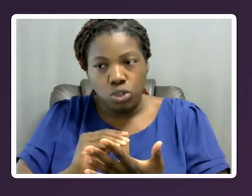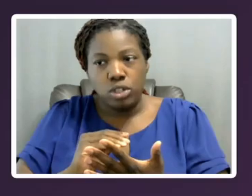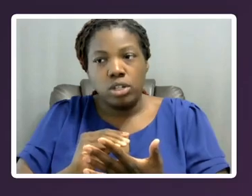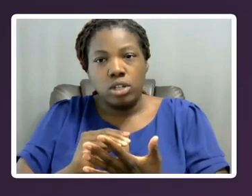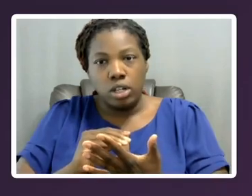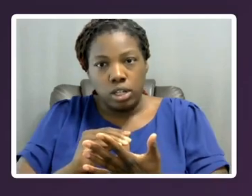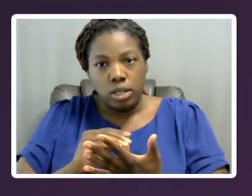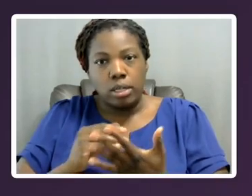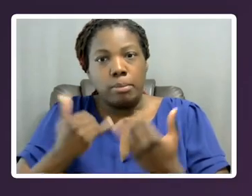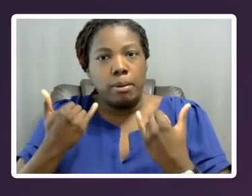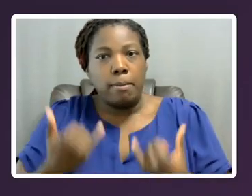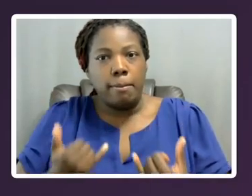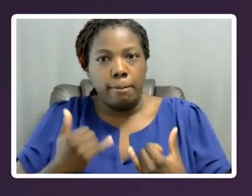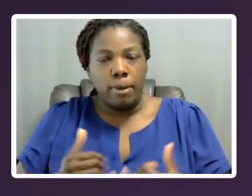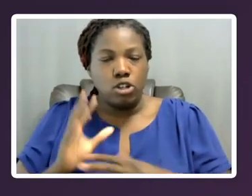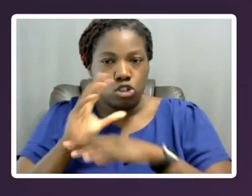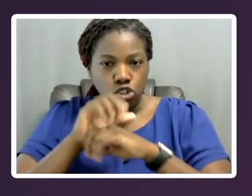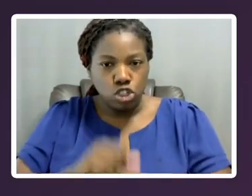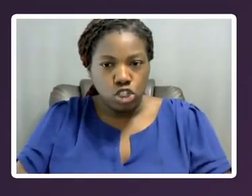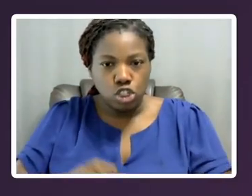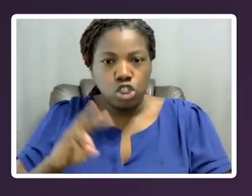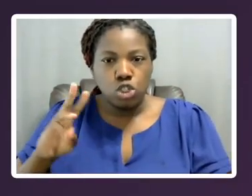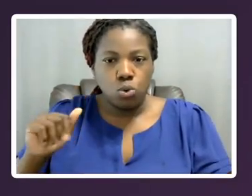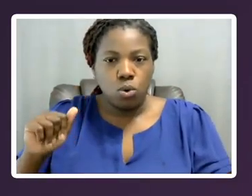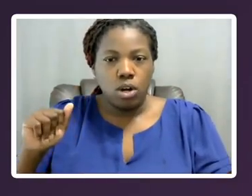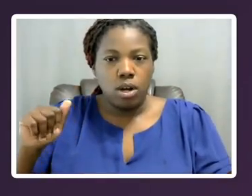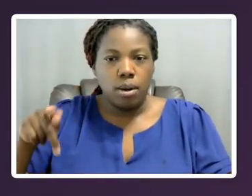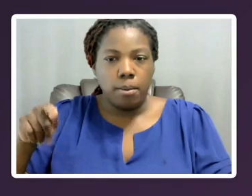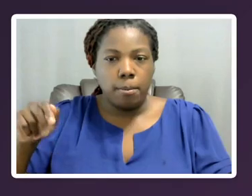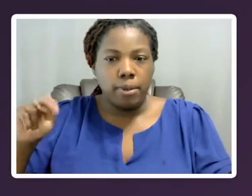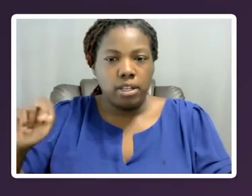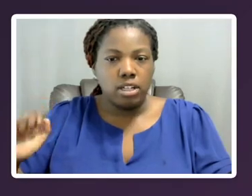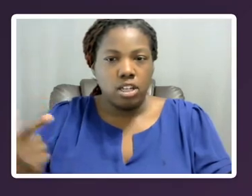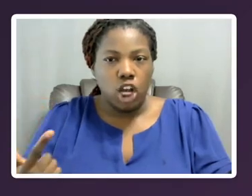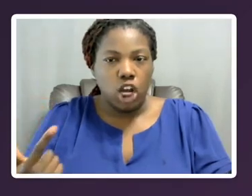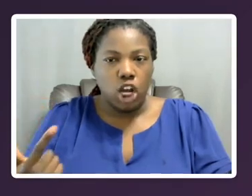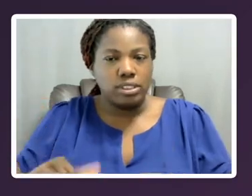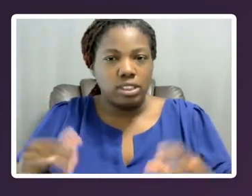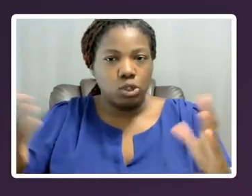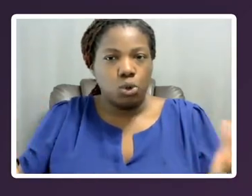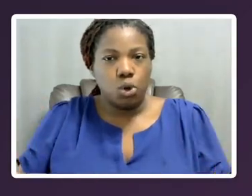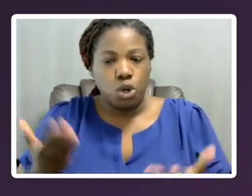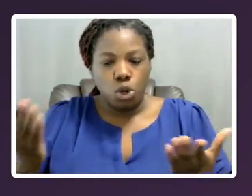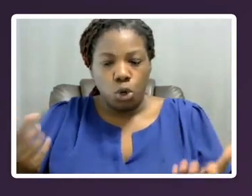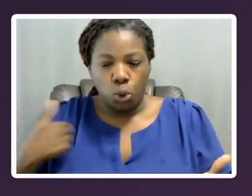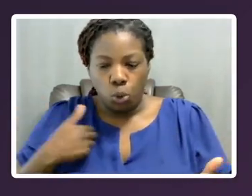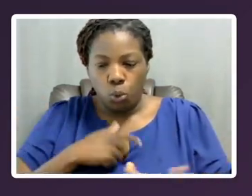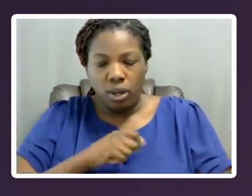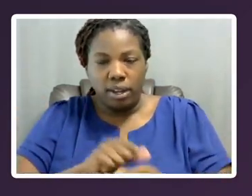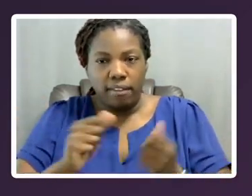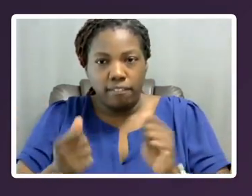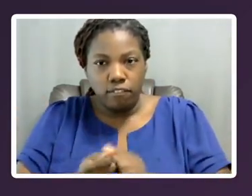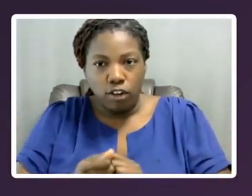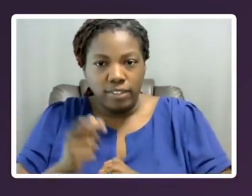traditional Wampanoags. And we are still here that we have evolved as people and that we drive